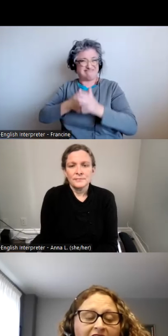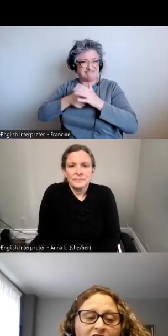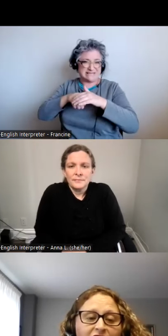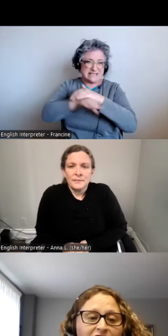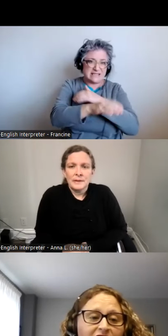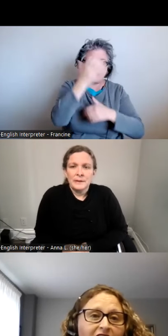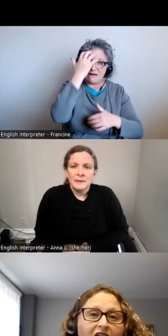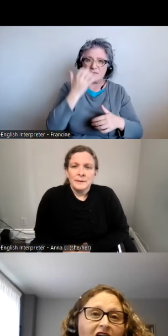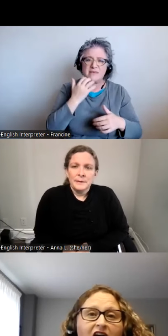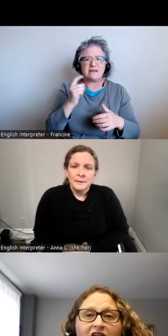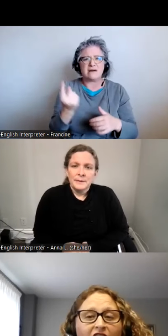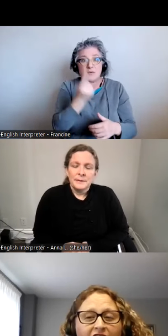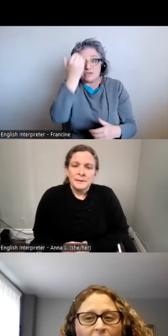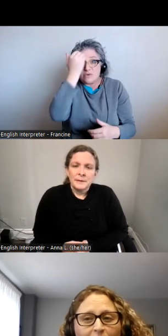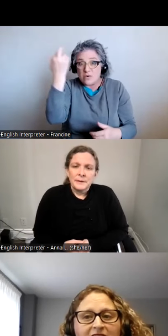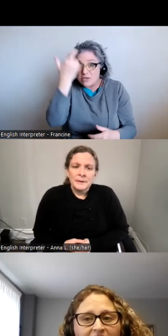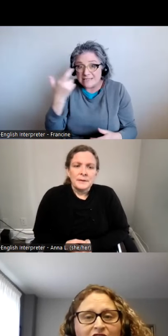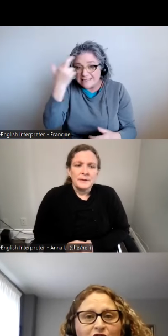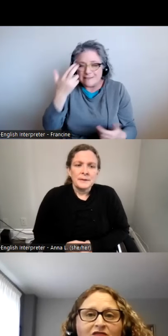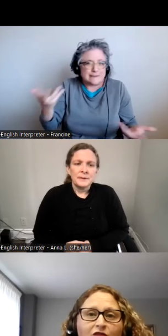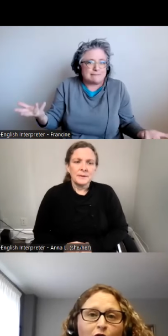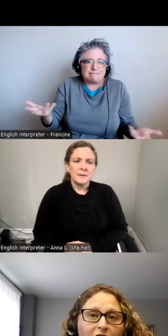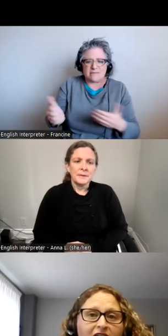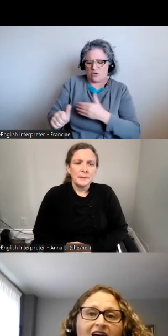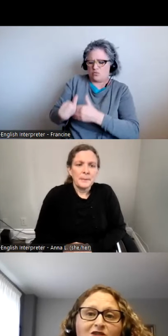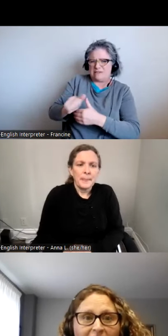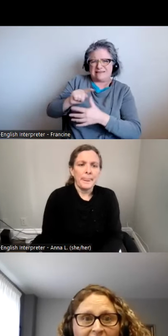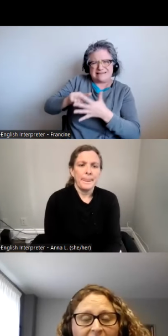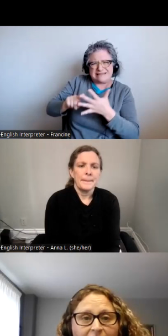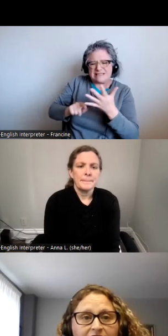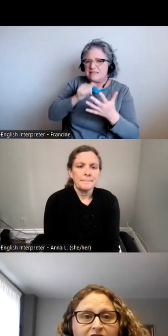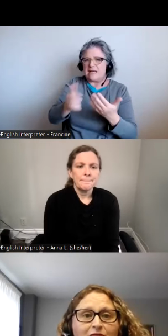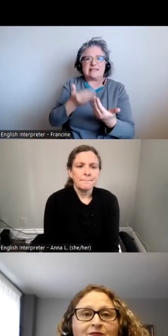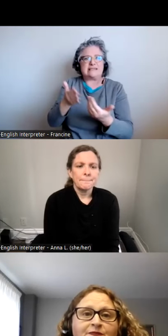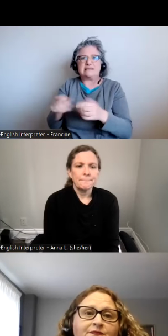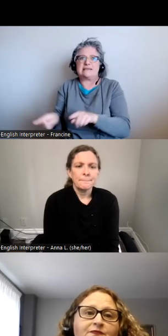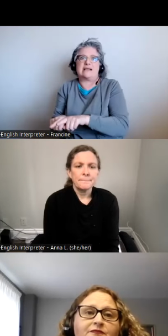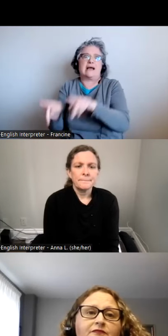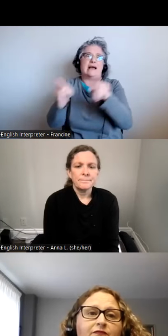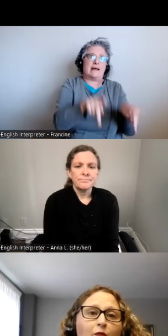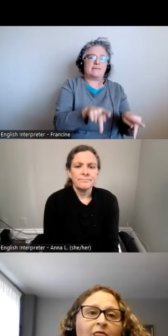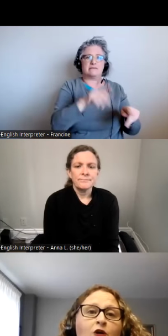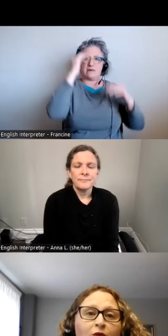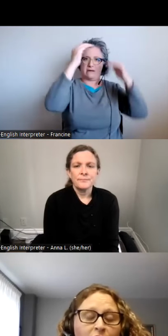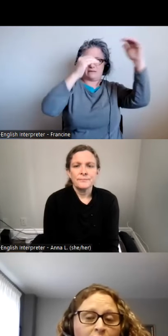Although less, so with newer variants, but it still does give us, some protection against that being fully vaccinated and up to date on boosters, also greatly greatly decreases, the risk of hospitalization and severe disease we do not always know why children get extremely ill and require hospitalization they're